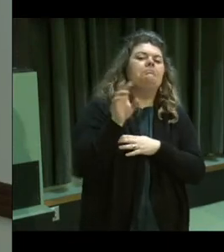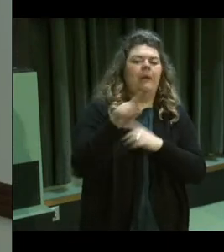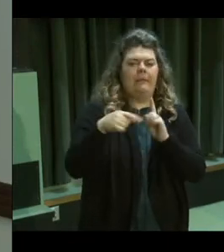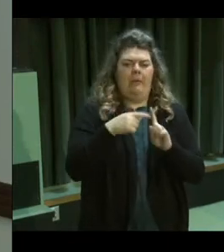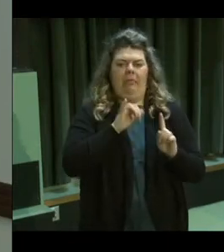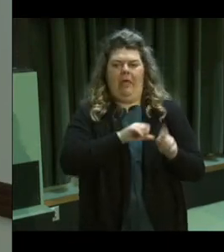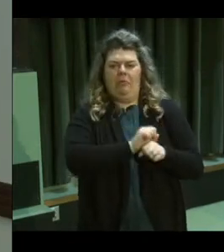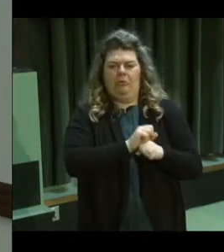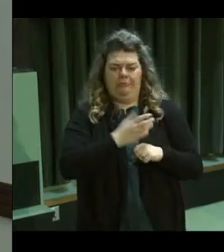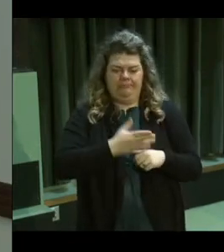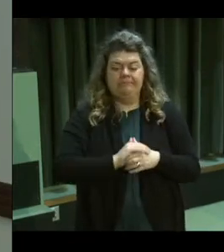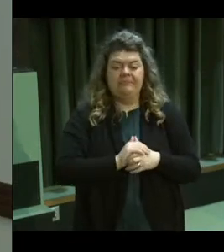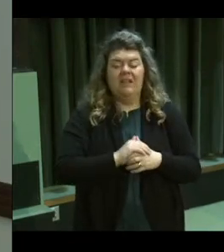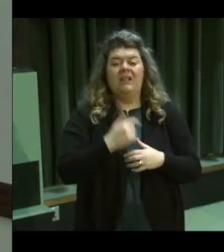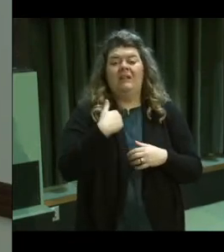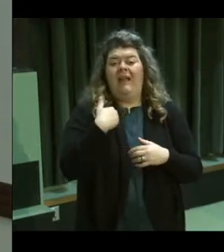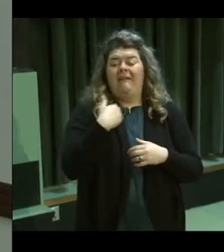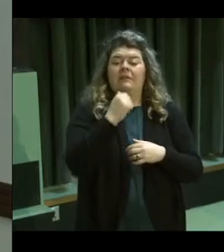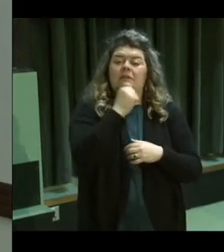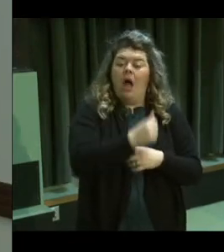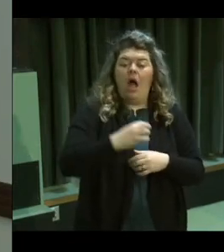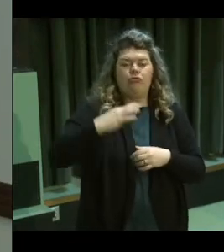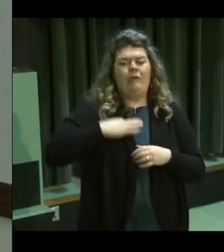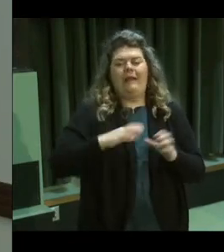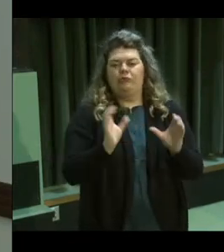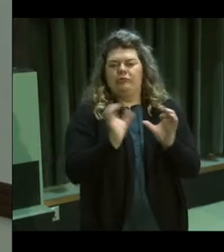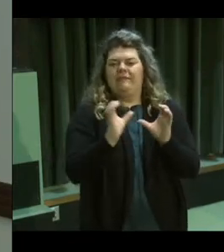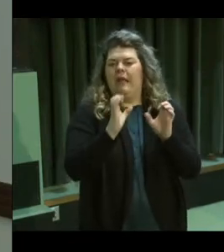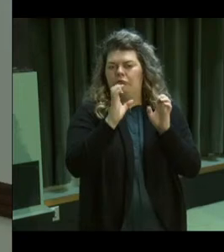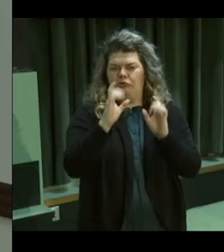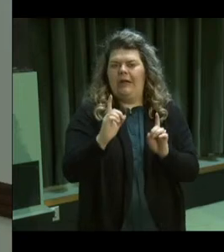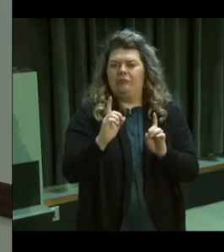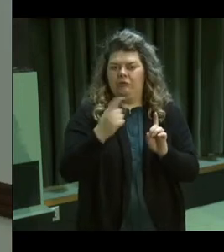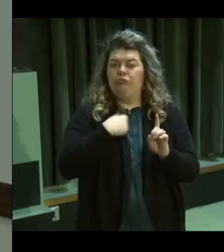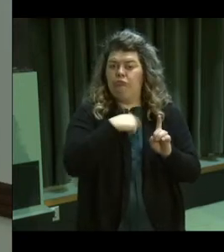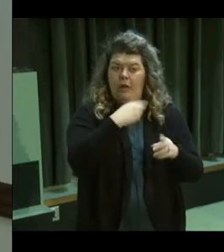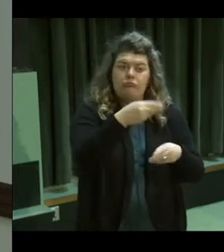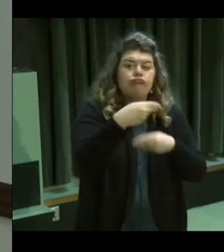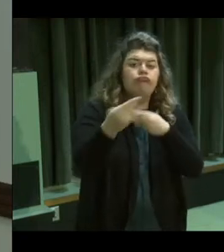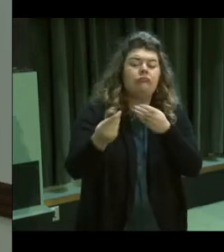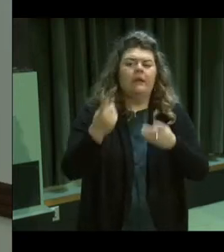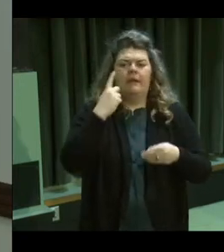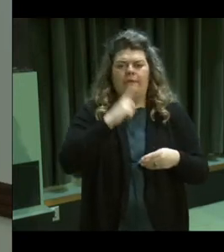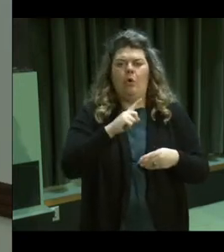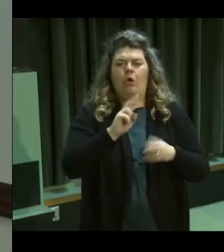a little plug for what we do, we